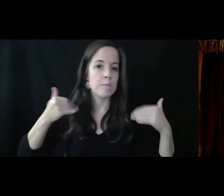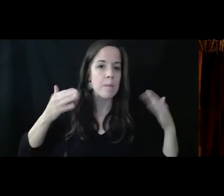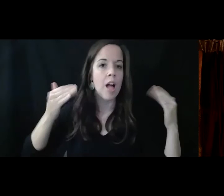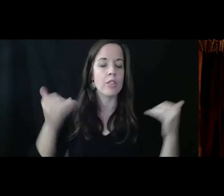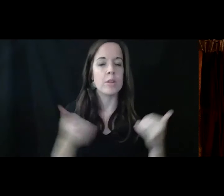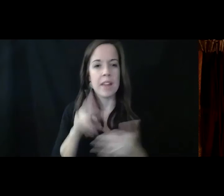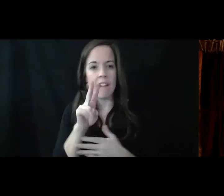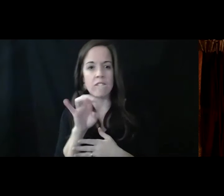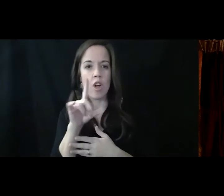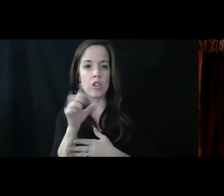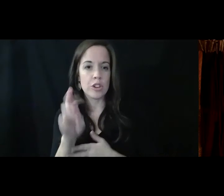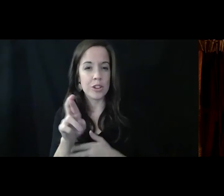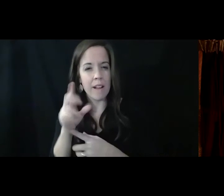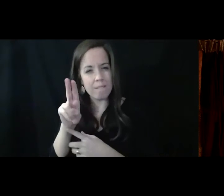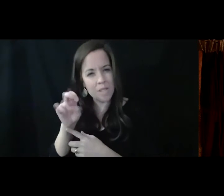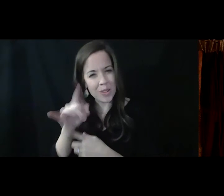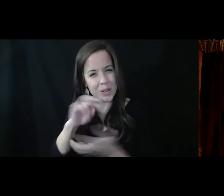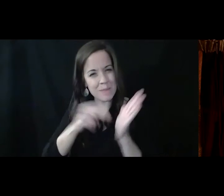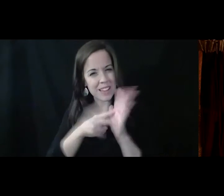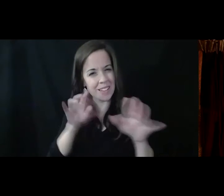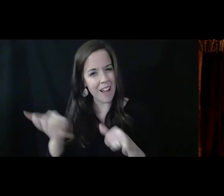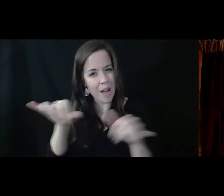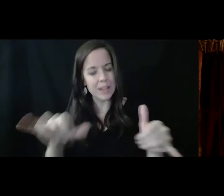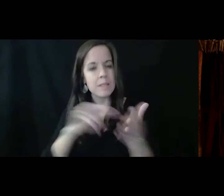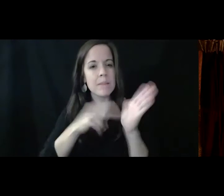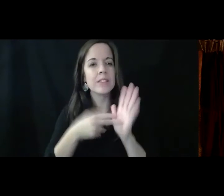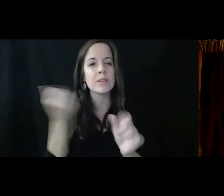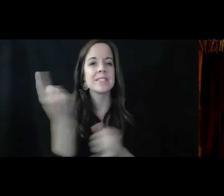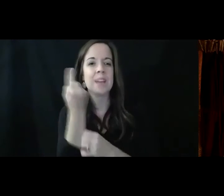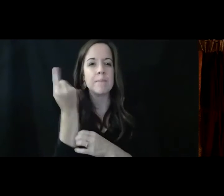vulgar meaning common // as when something is below you // like a girl